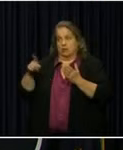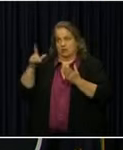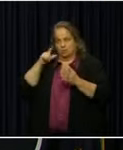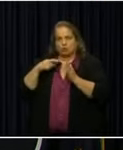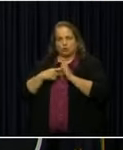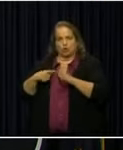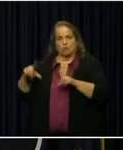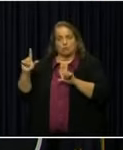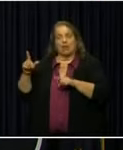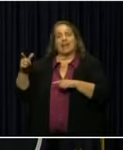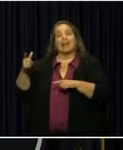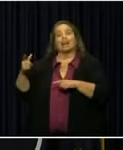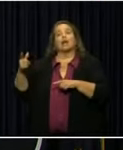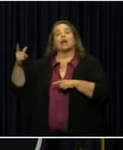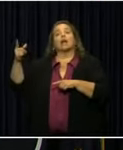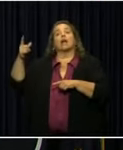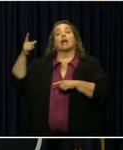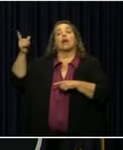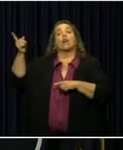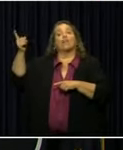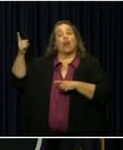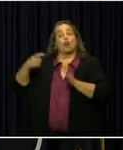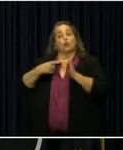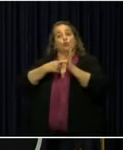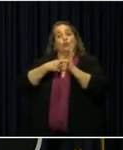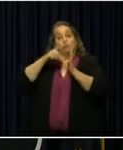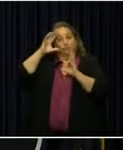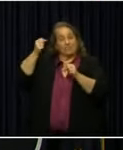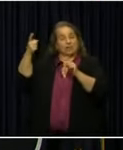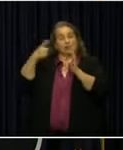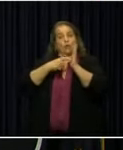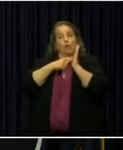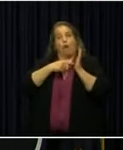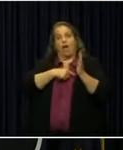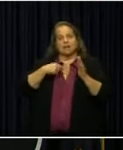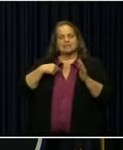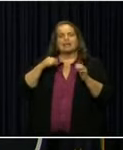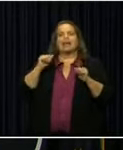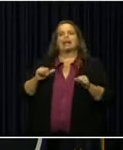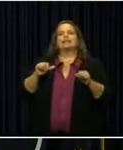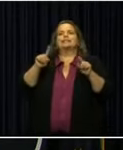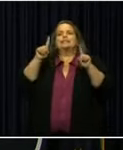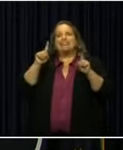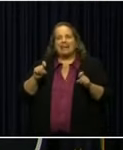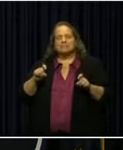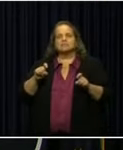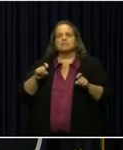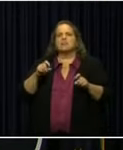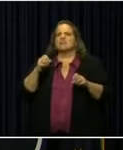AND THAT IS NOT JUST BEING ABLE TO TEST EVERYBODY WHO IS SYMPTOMATIC, JUST FIRST